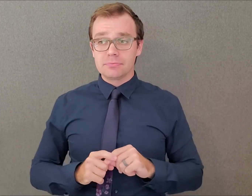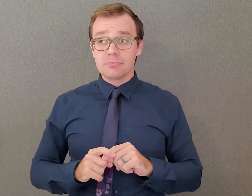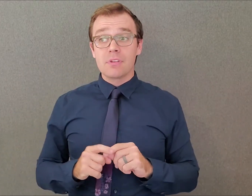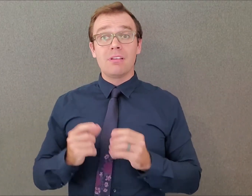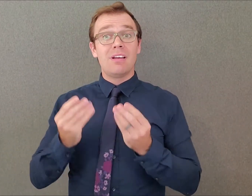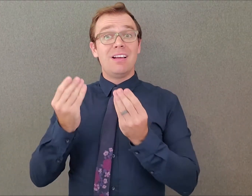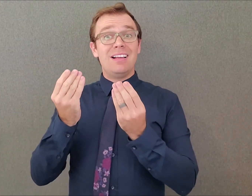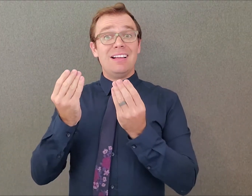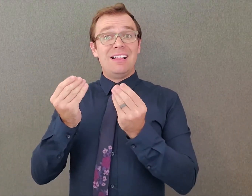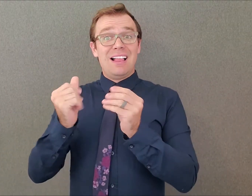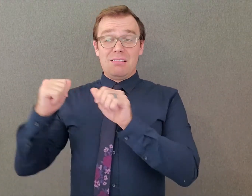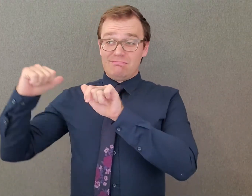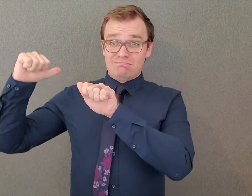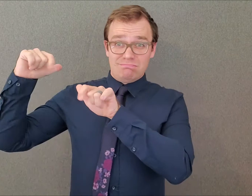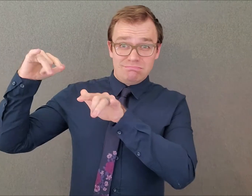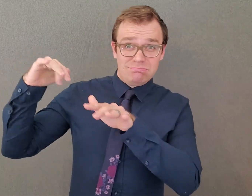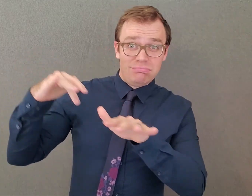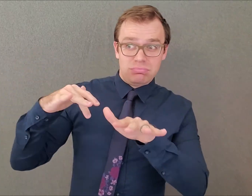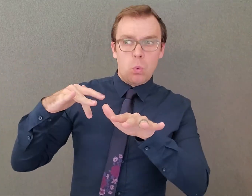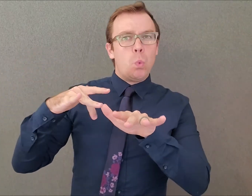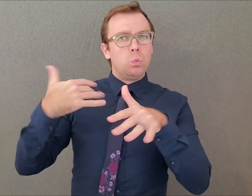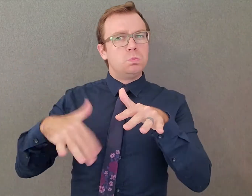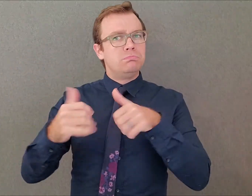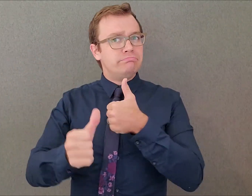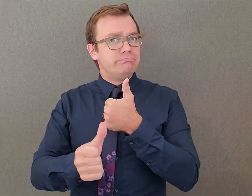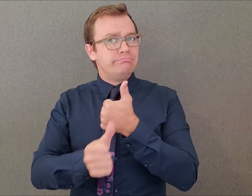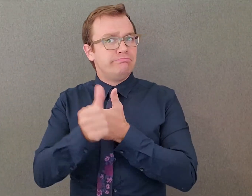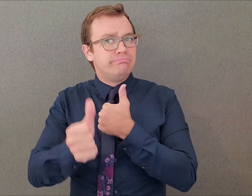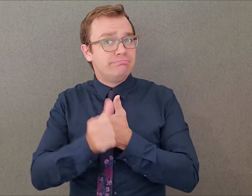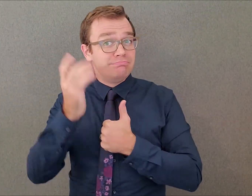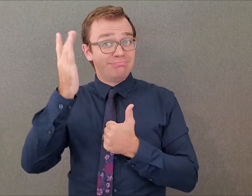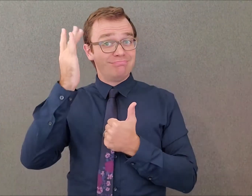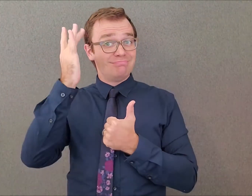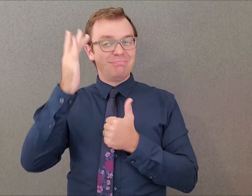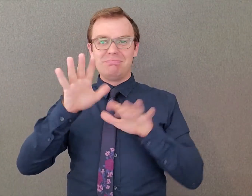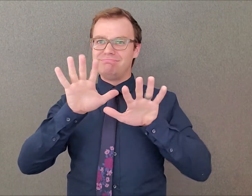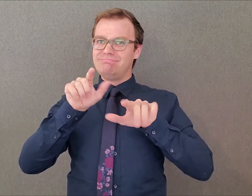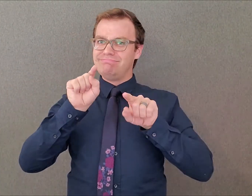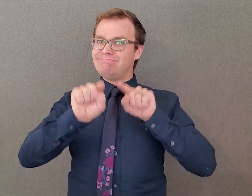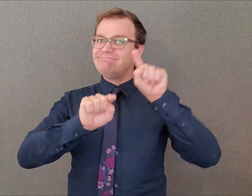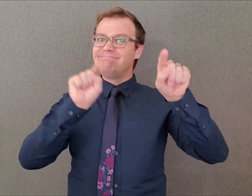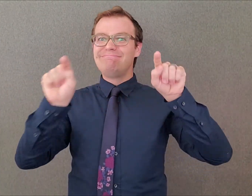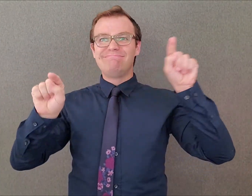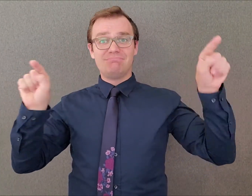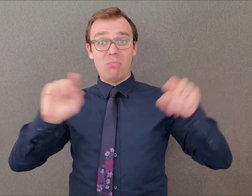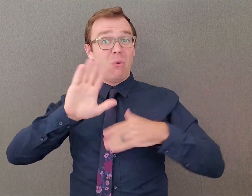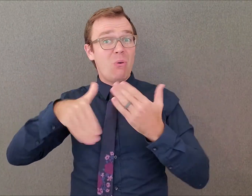Landslides constitute a major geologic hazard because they are widespread,